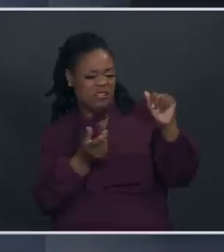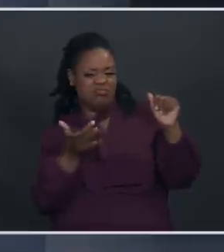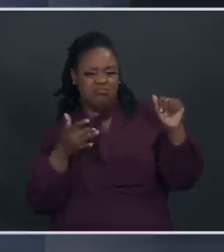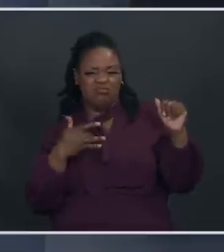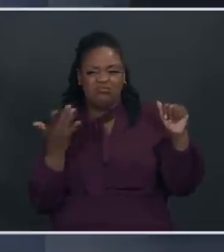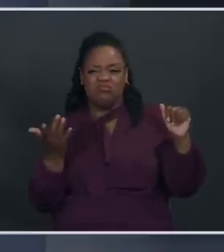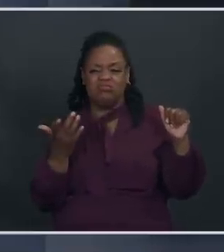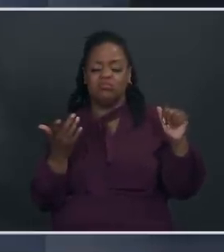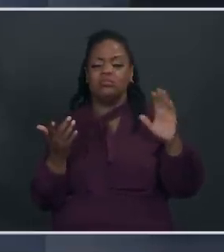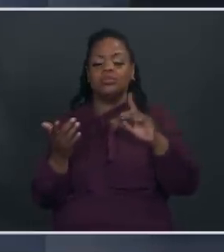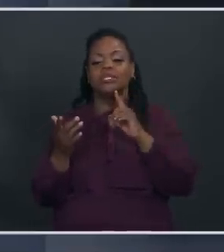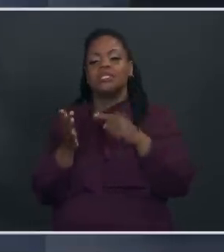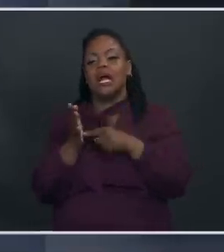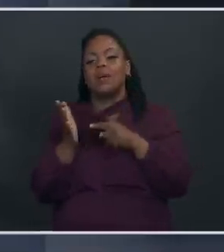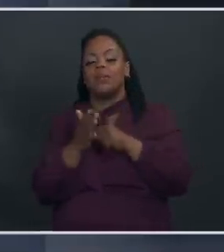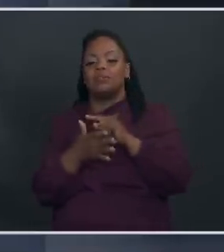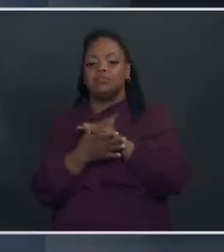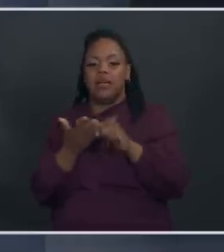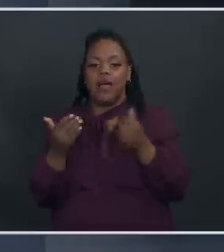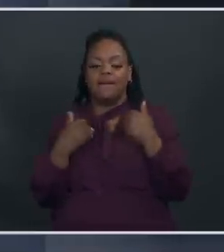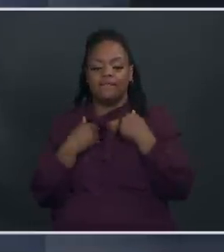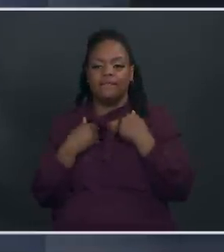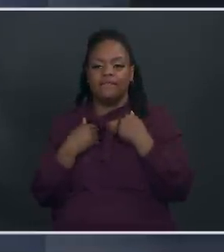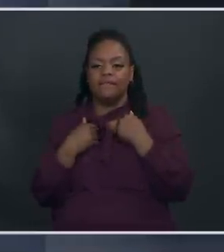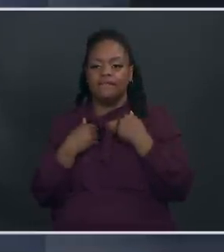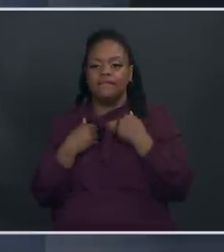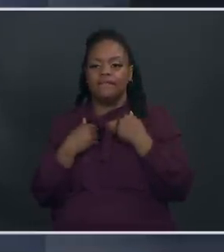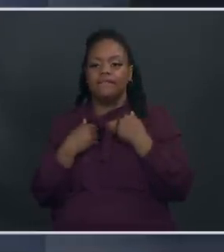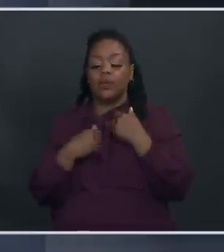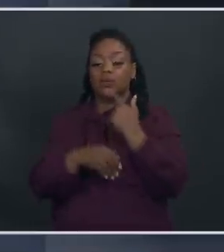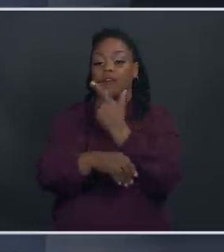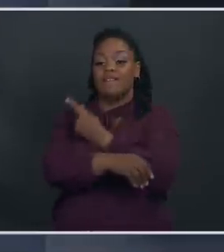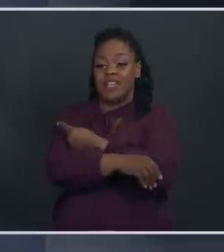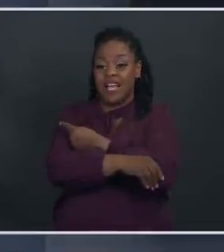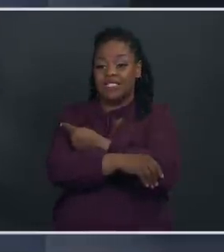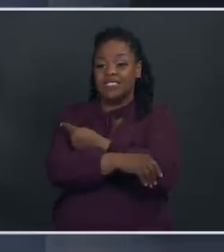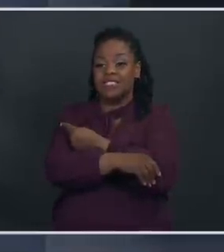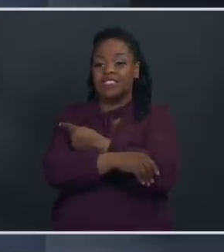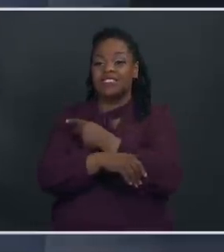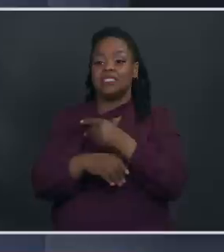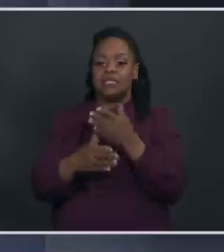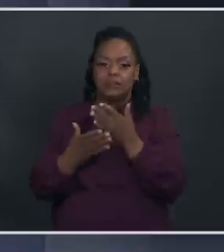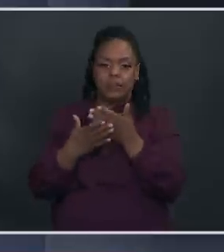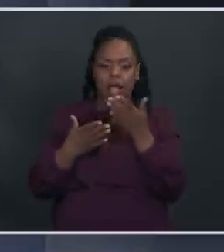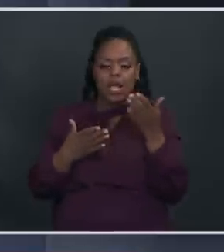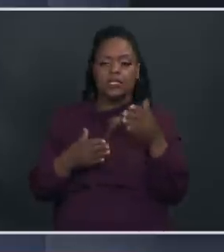including, on vaccine supply; low dead space syringes, which means it allows for the ability